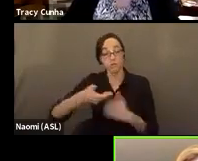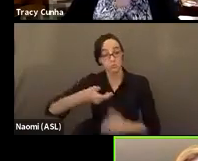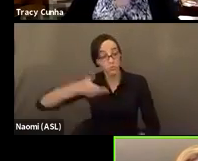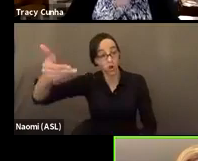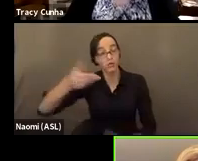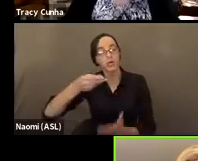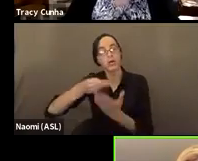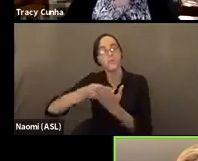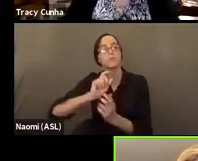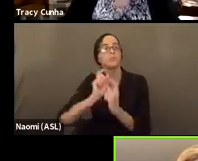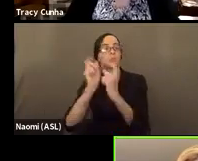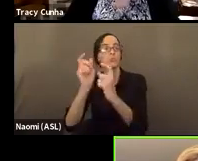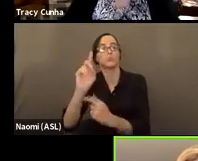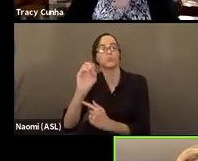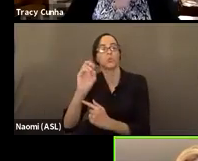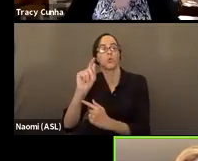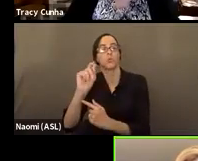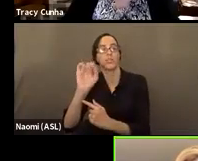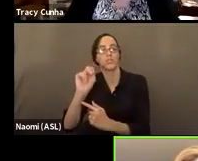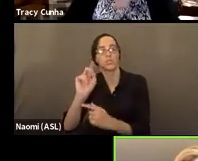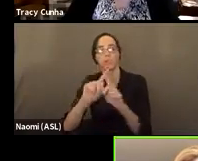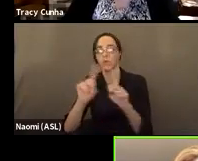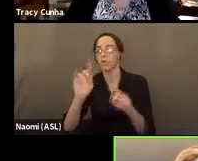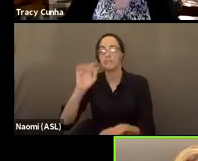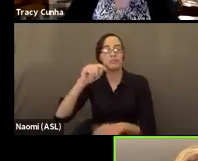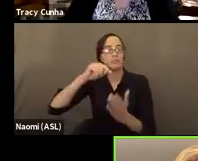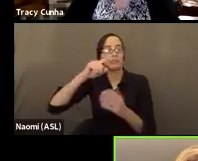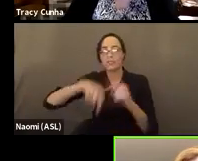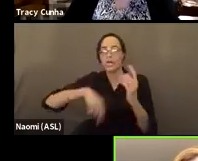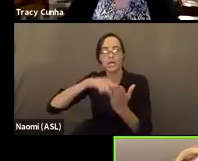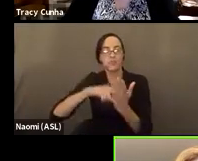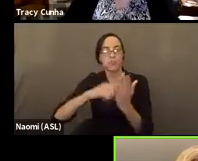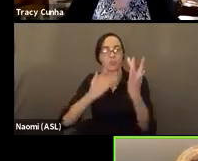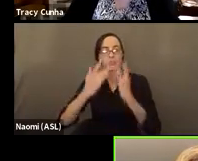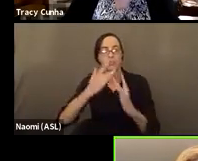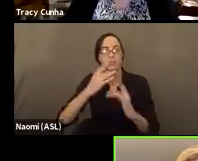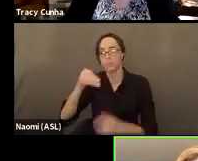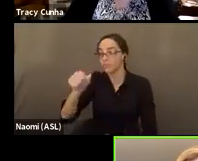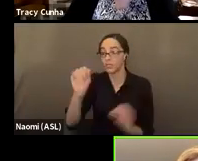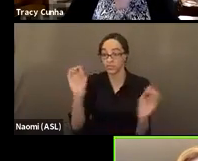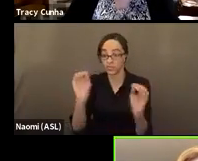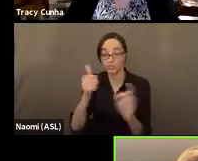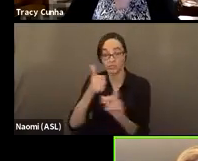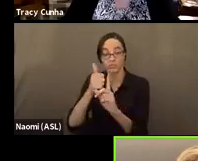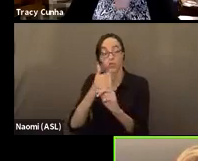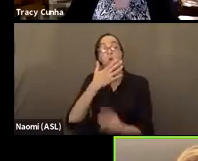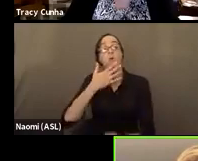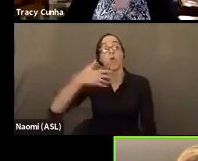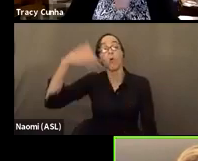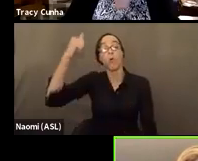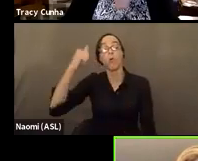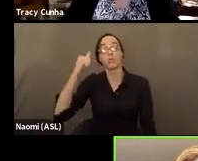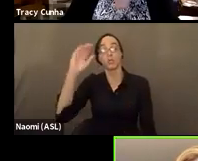um and you are an older adult on on the low fixed income you absolutely and qualify for those meals